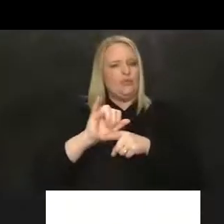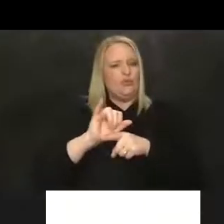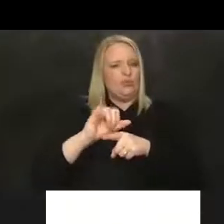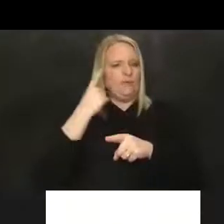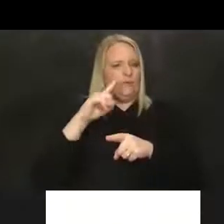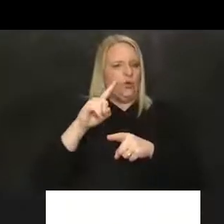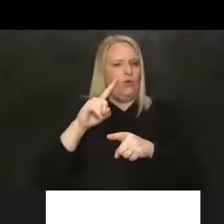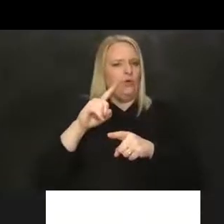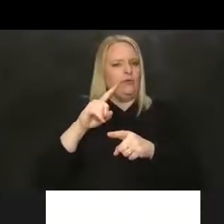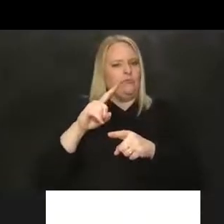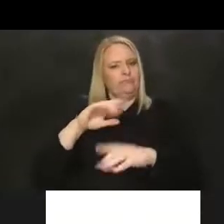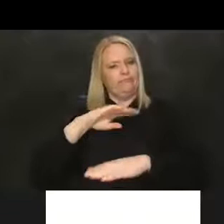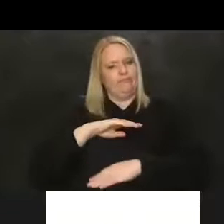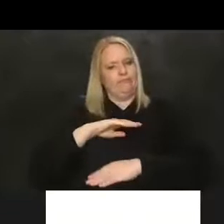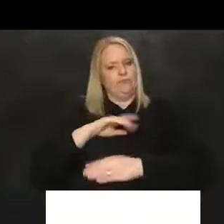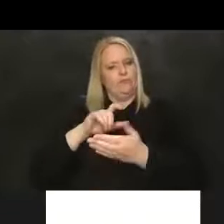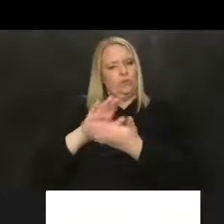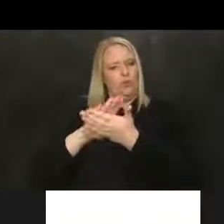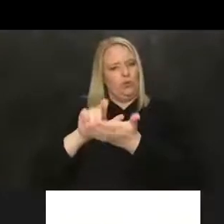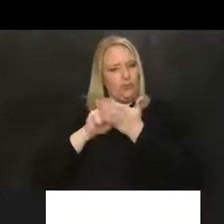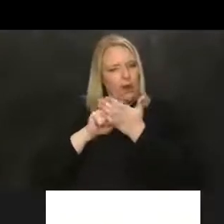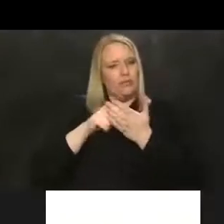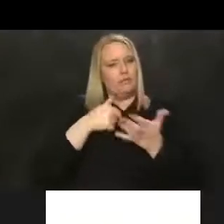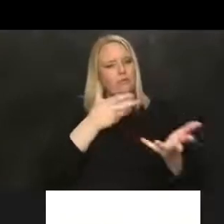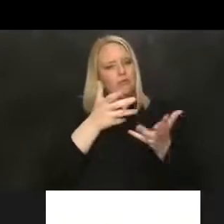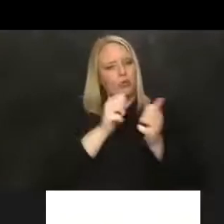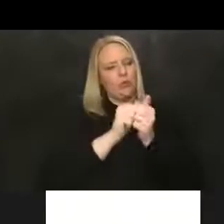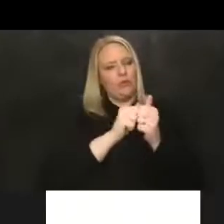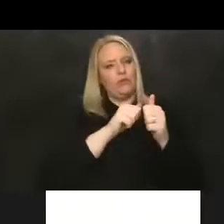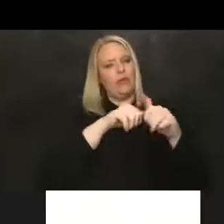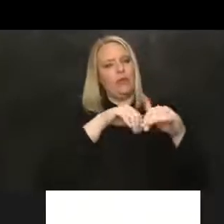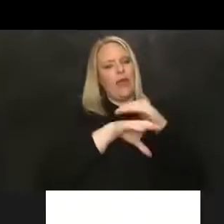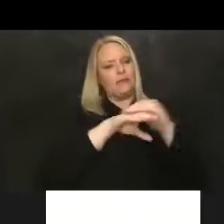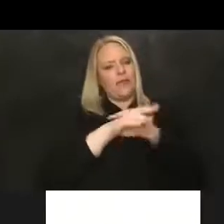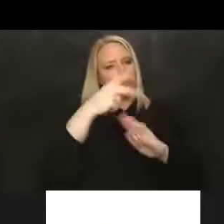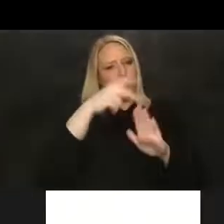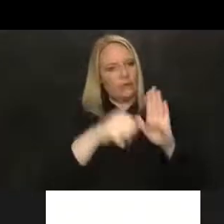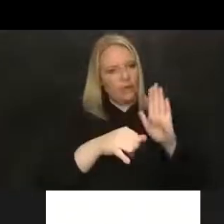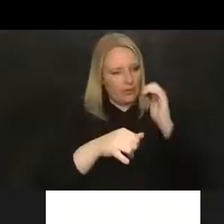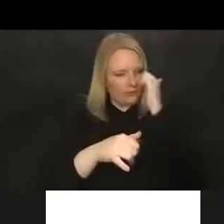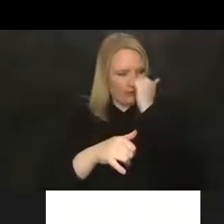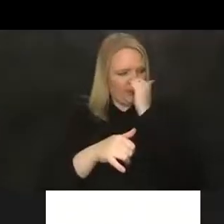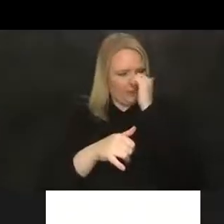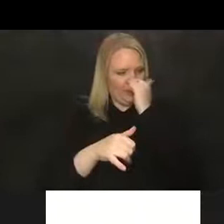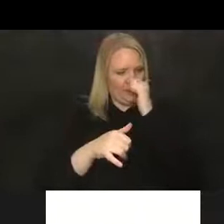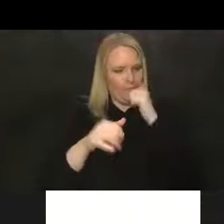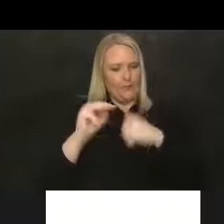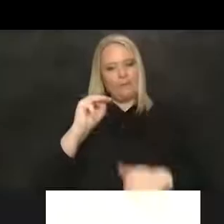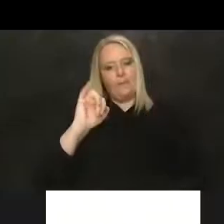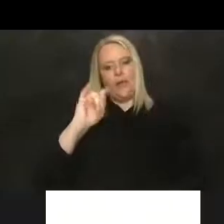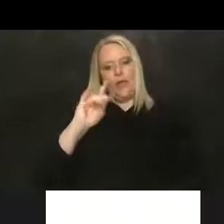requirements in school, and I started working with the Access Project, and- with Mike Irvin and Monty